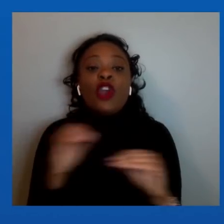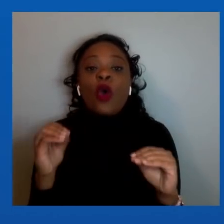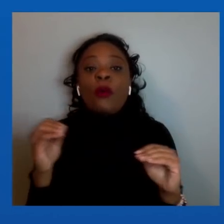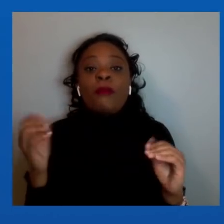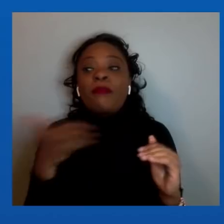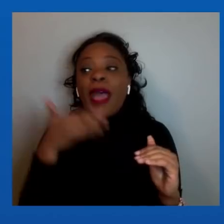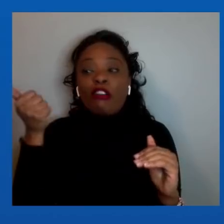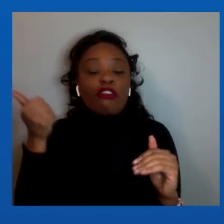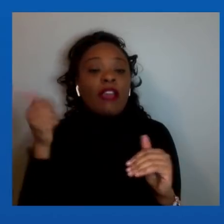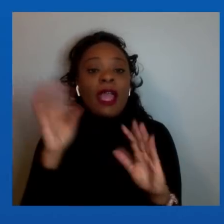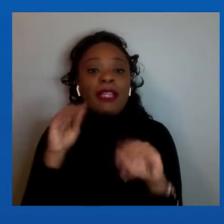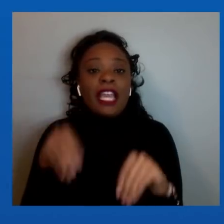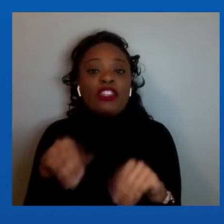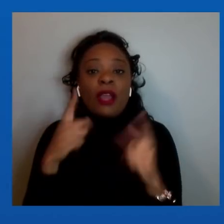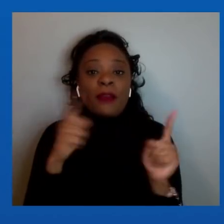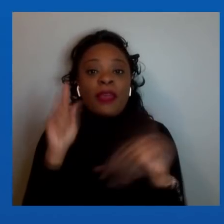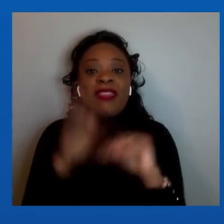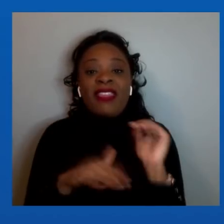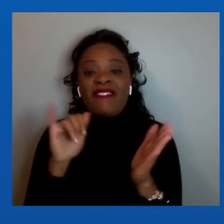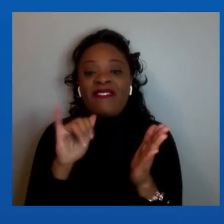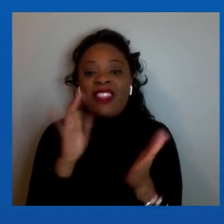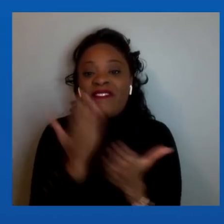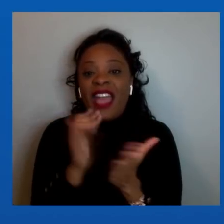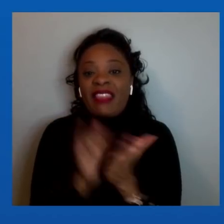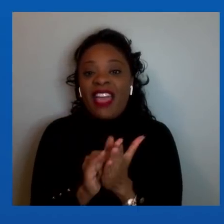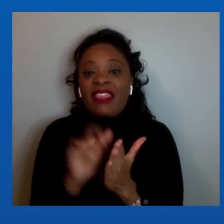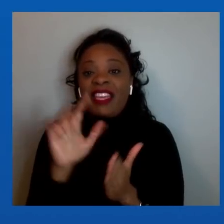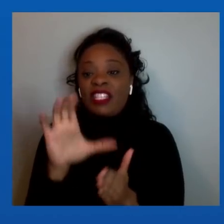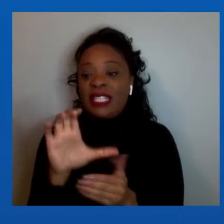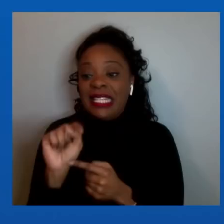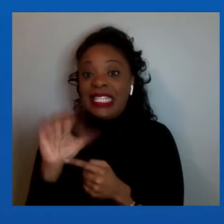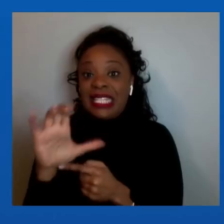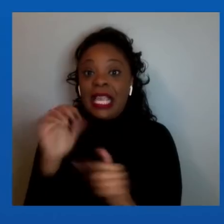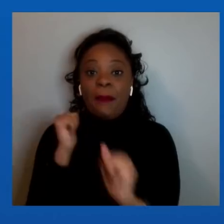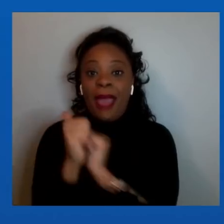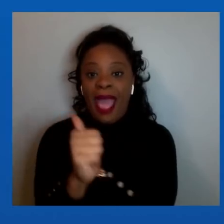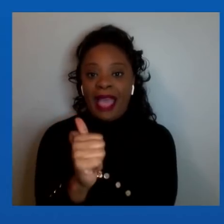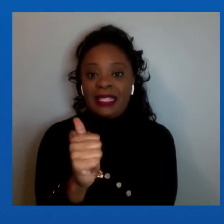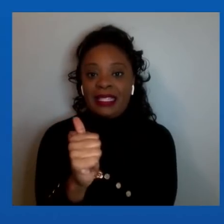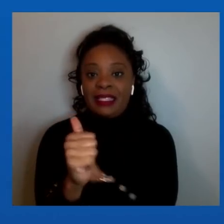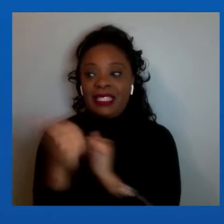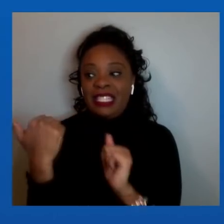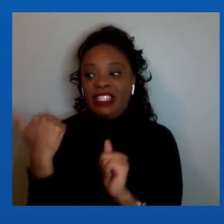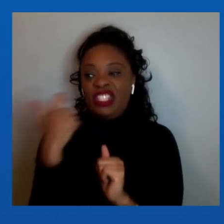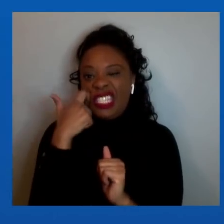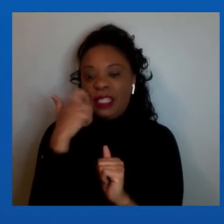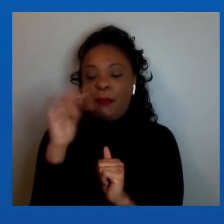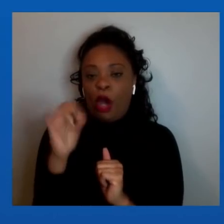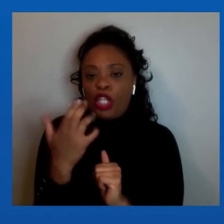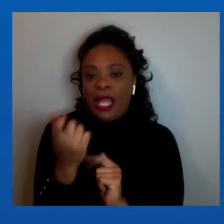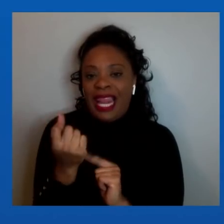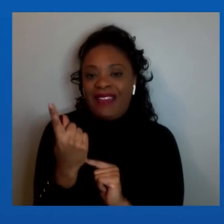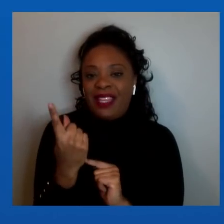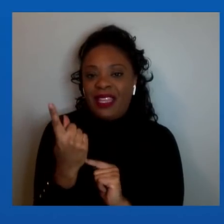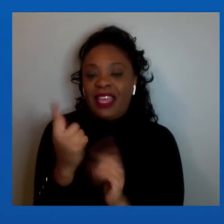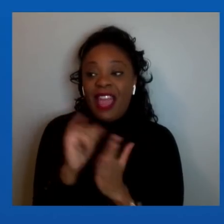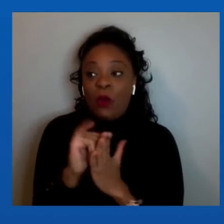than the fact that the child tax credit passed on just March 11th was within four months,